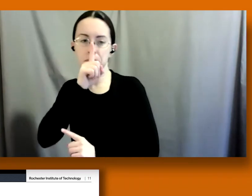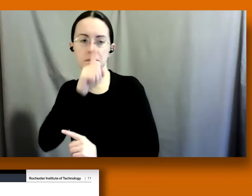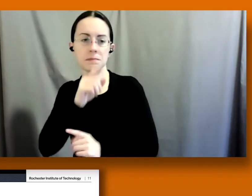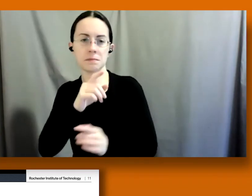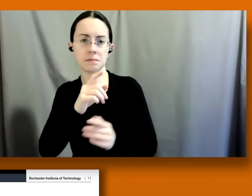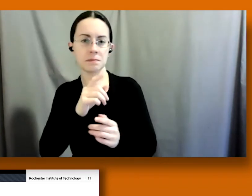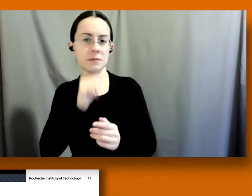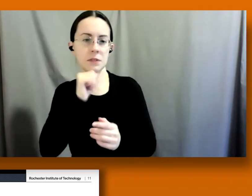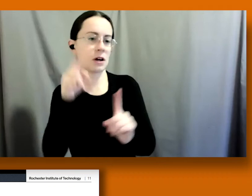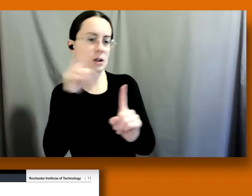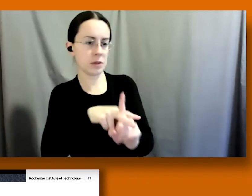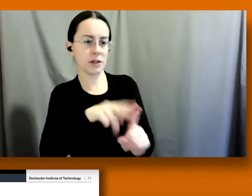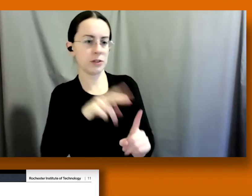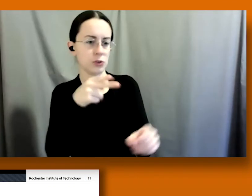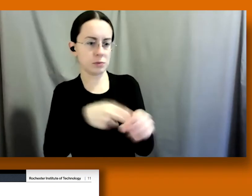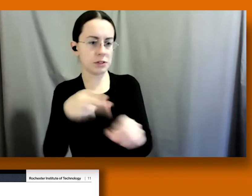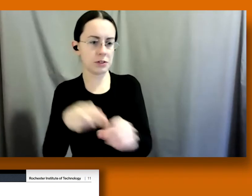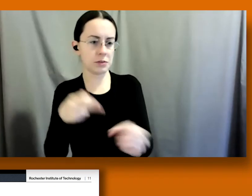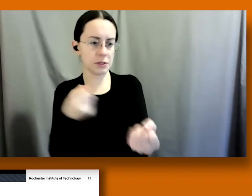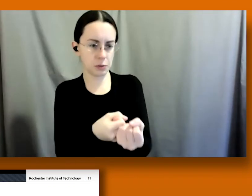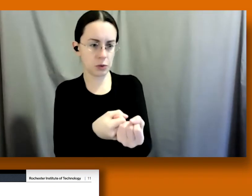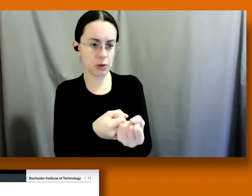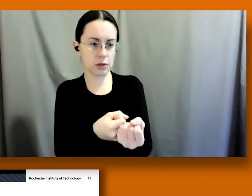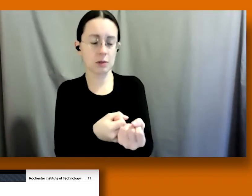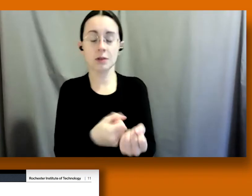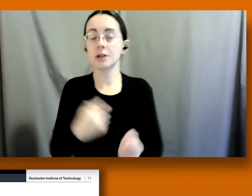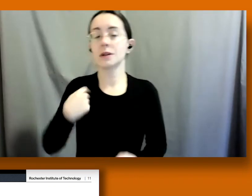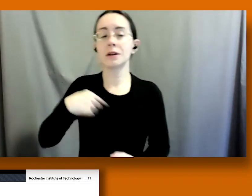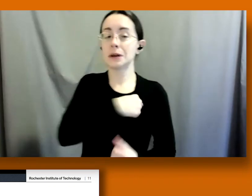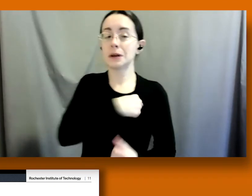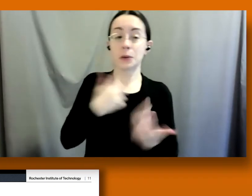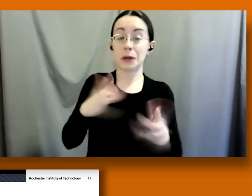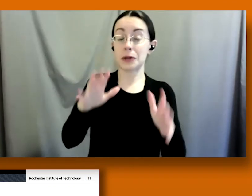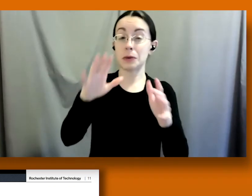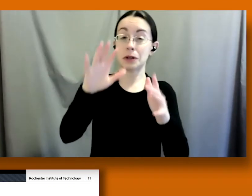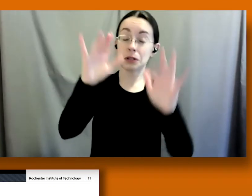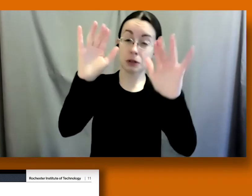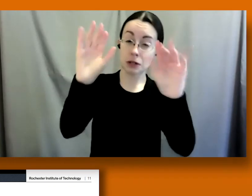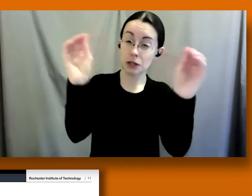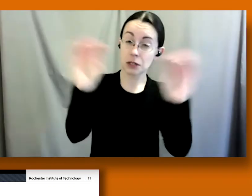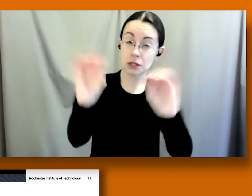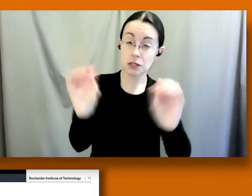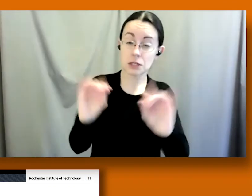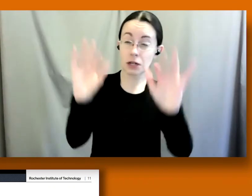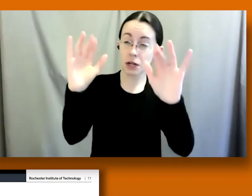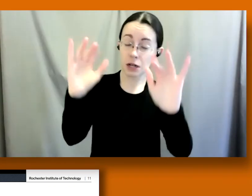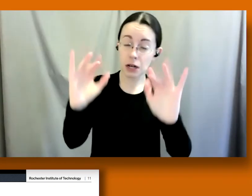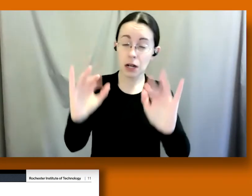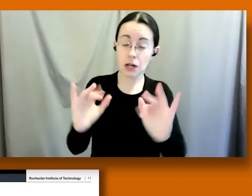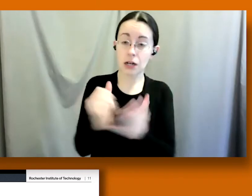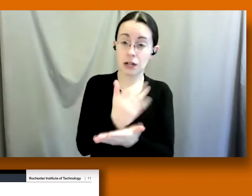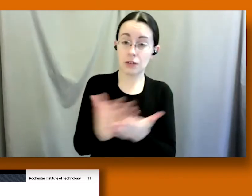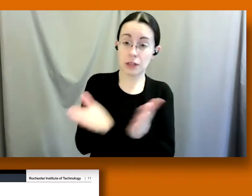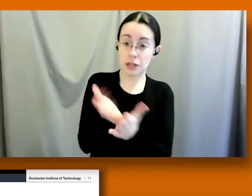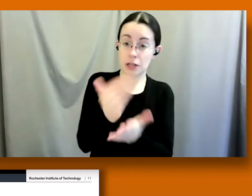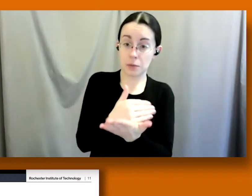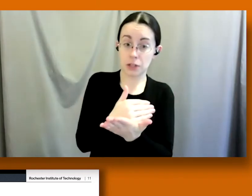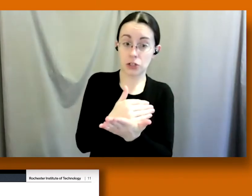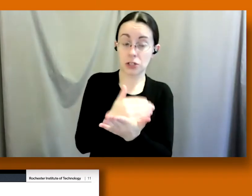Um, so we don't want to go through the whole project, um, or budget development and then realize